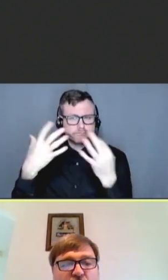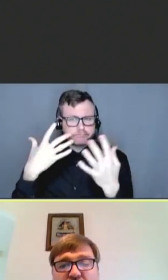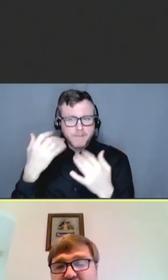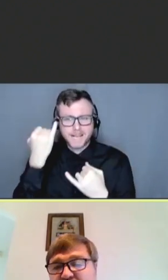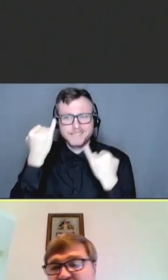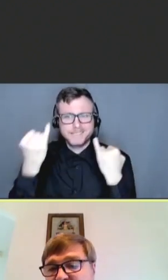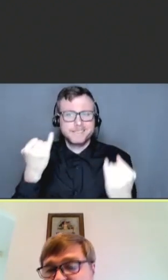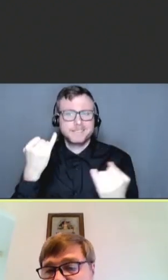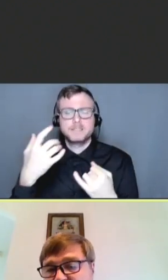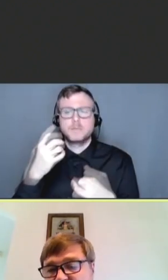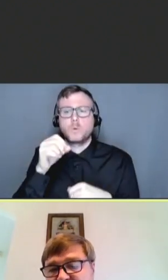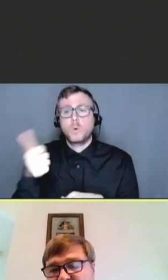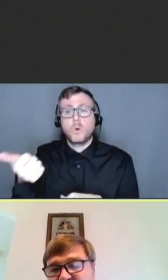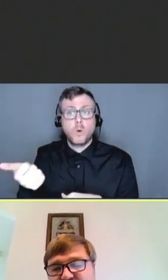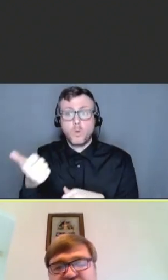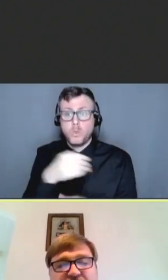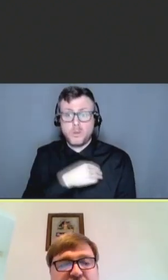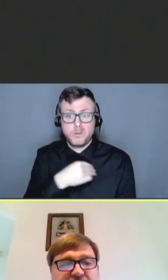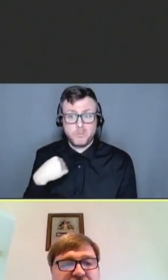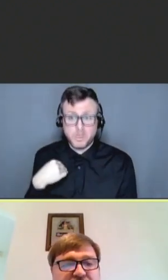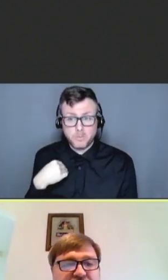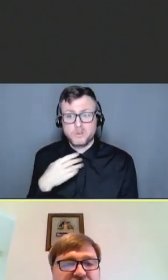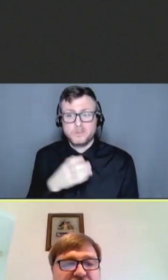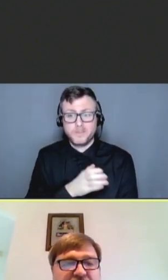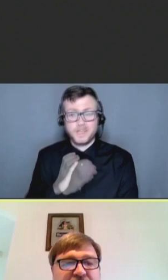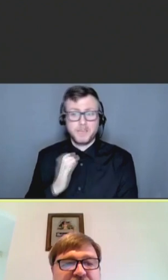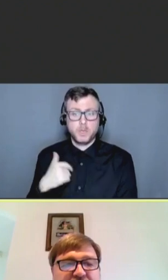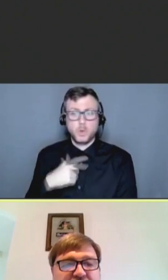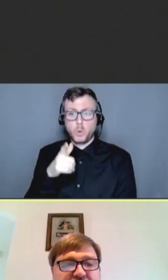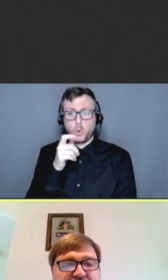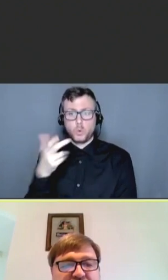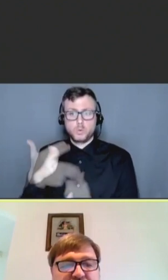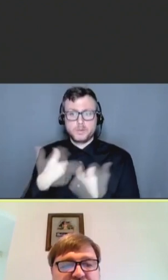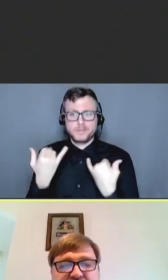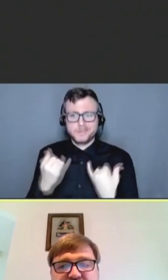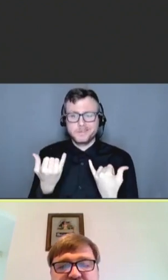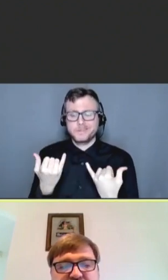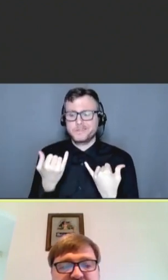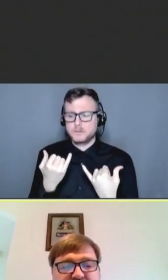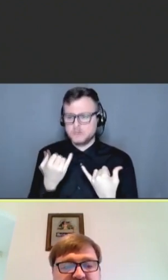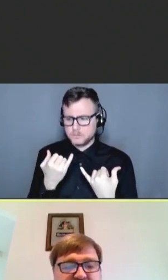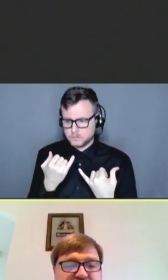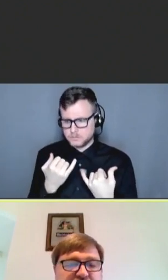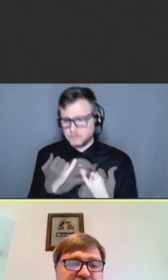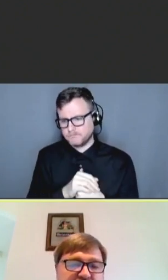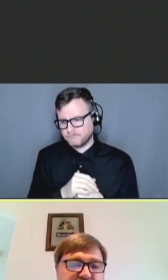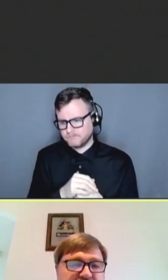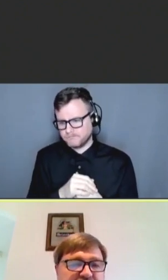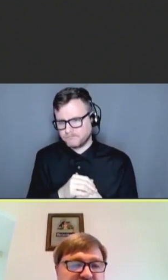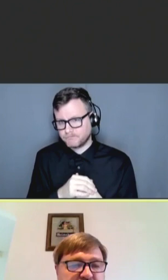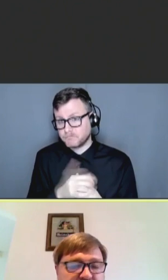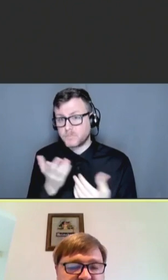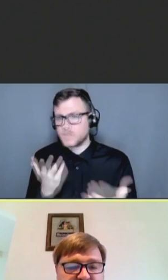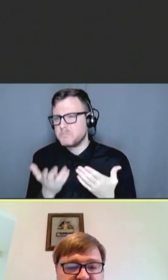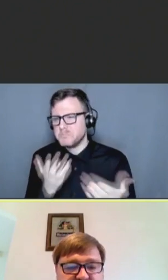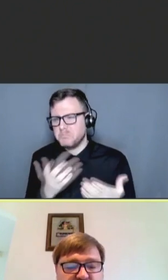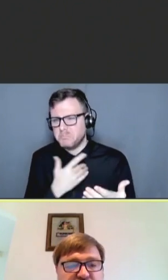or other members of the committee that are on, that they might have some thoughts on it, as well.